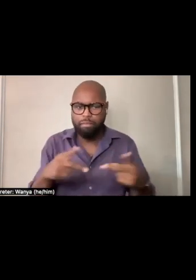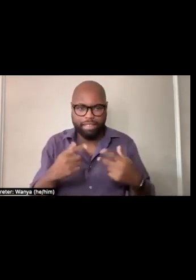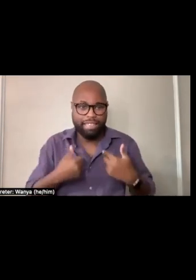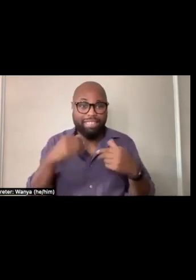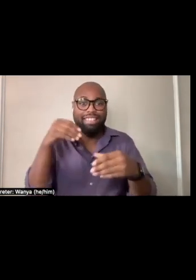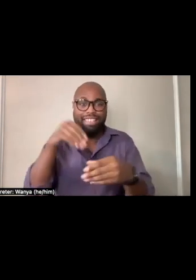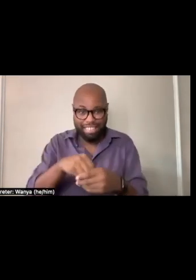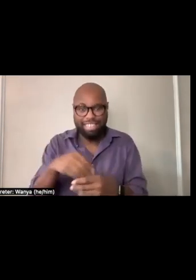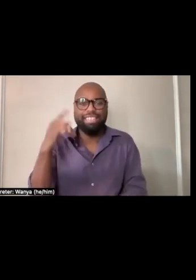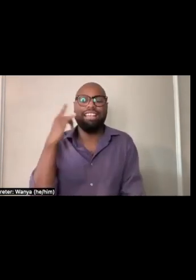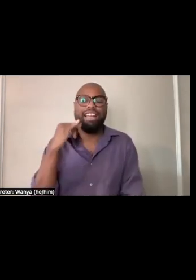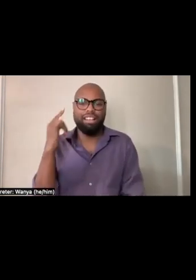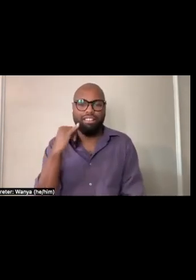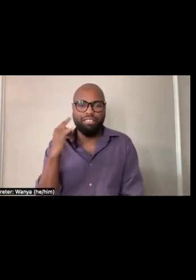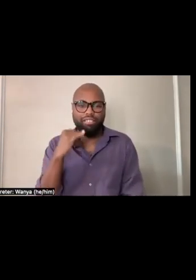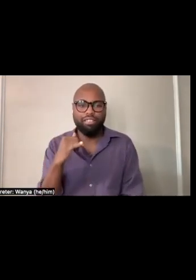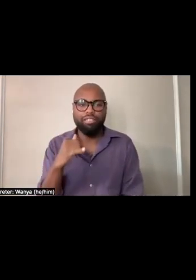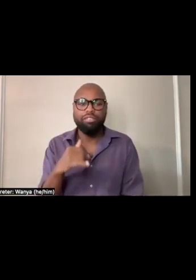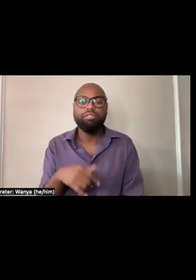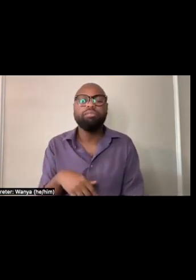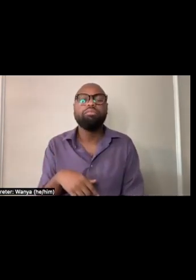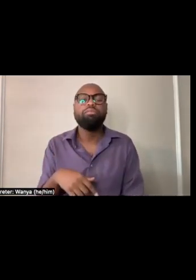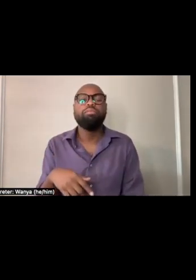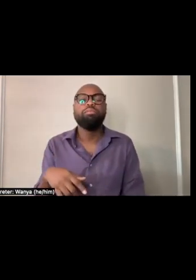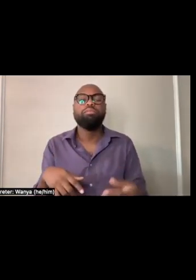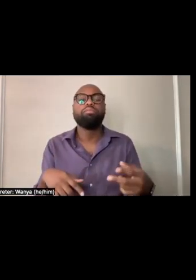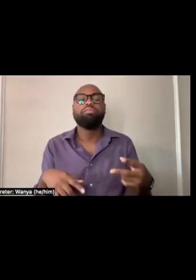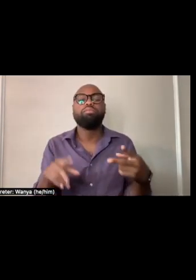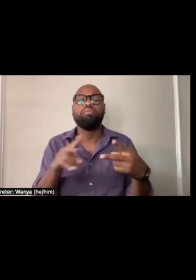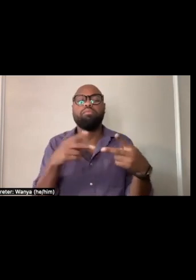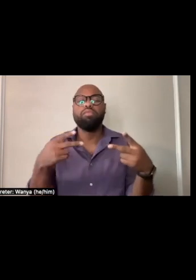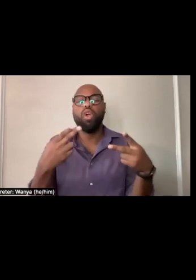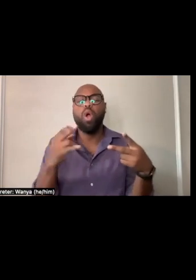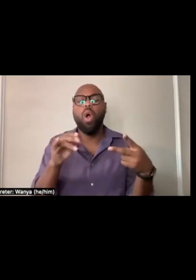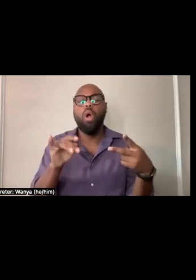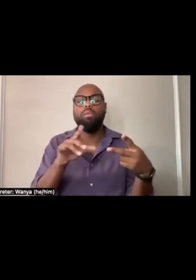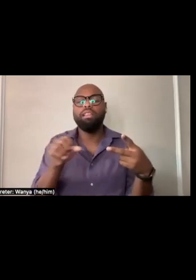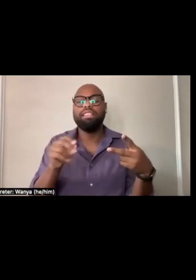And homelessness is obviously driven by many factors,